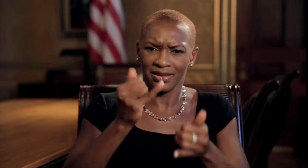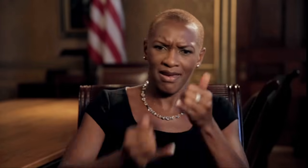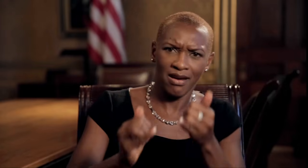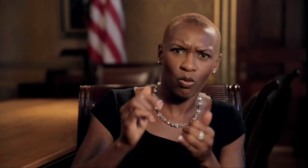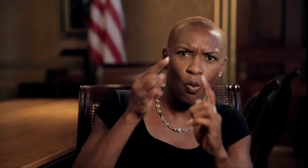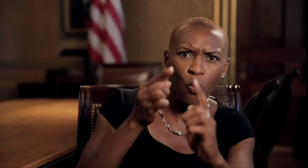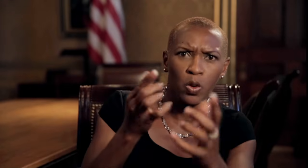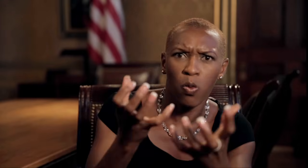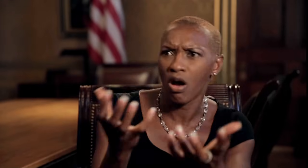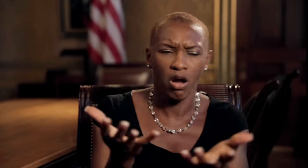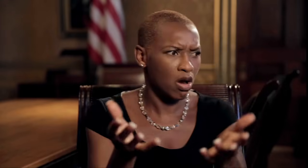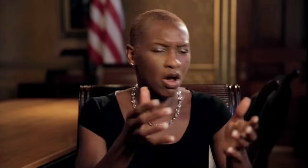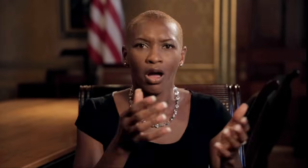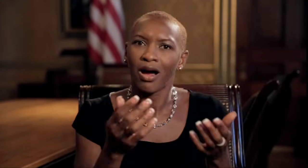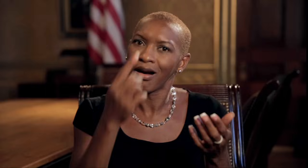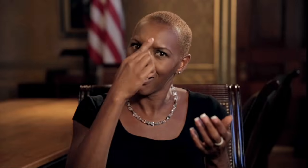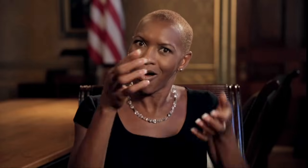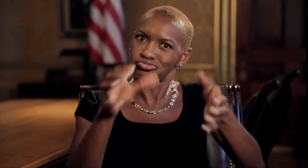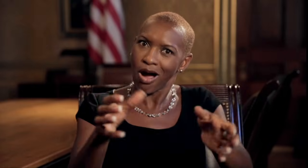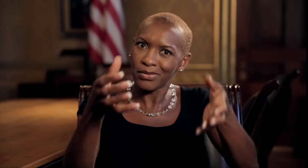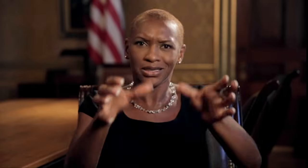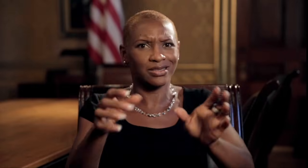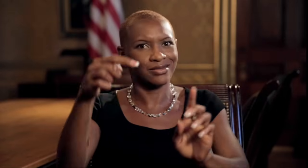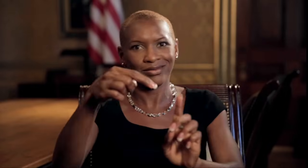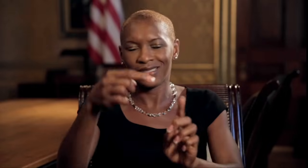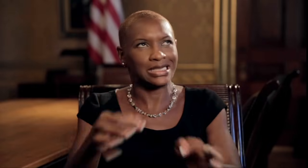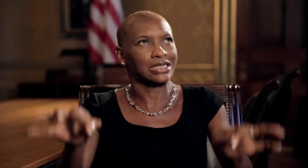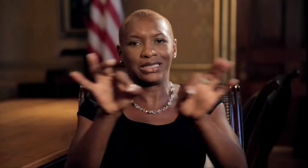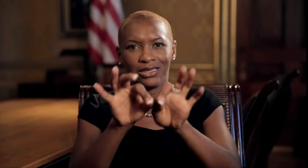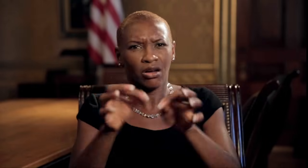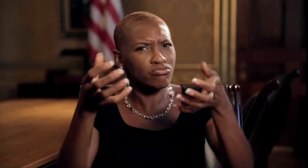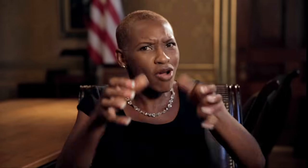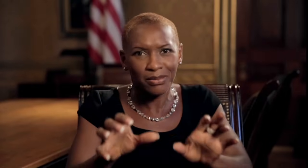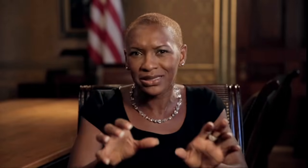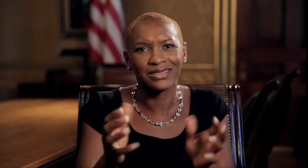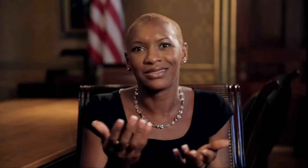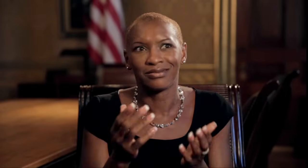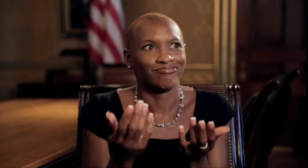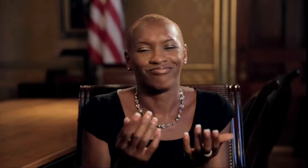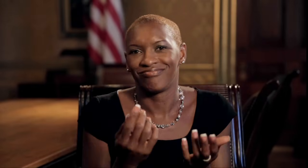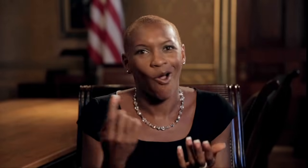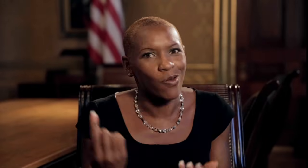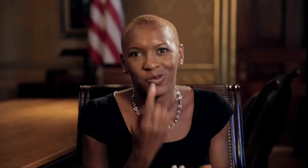What's the end goal we want? Compromises are essential.